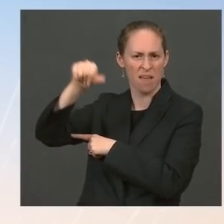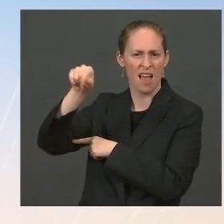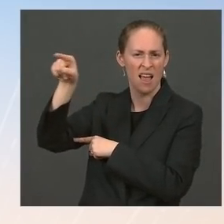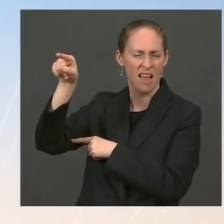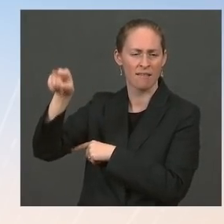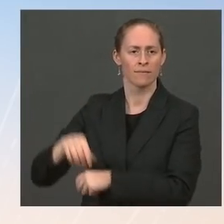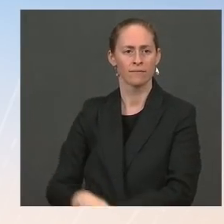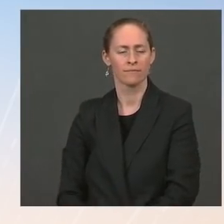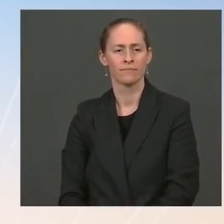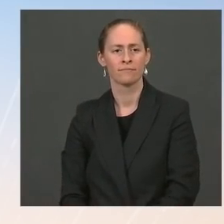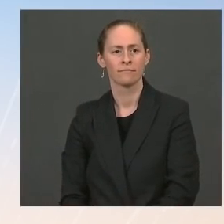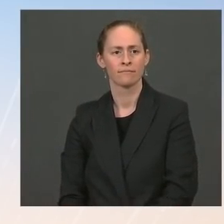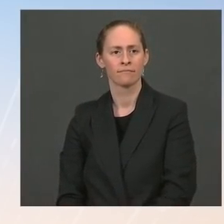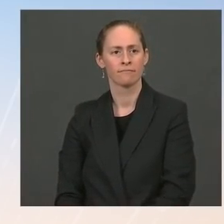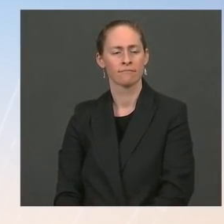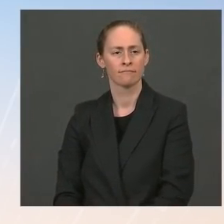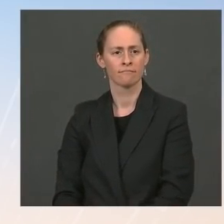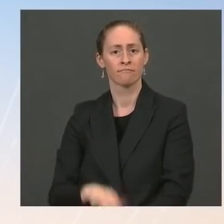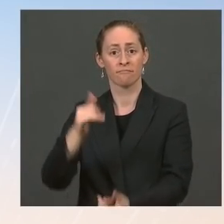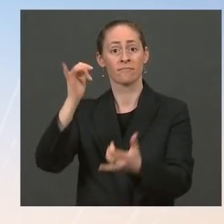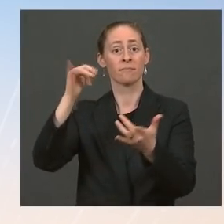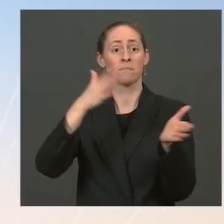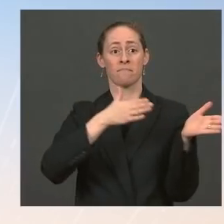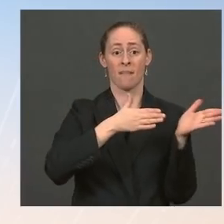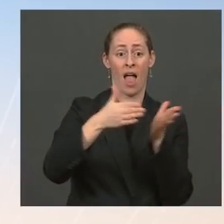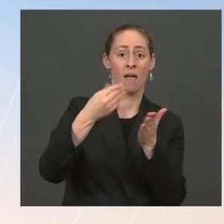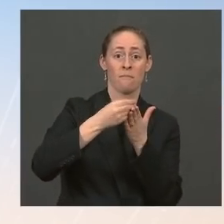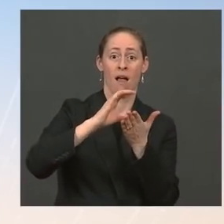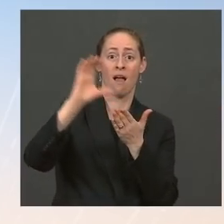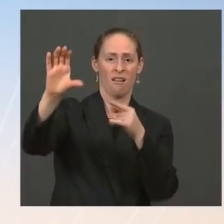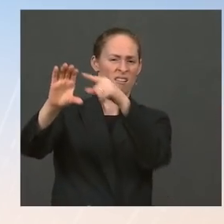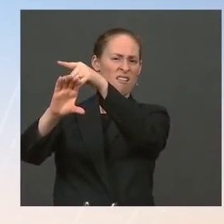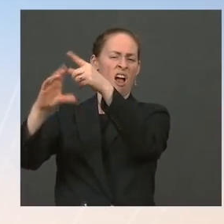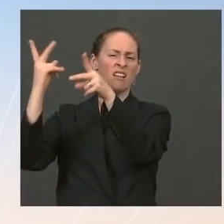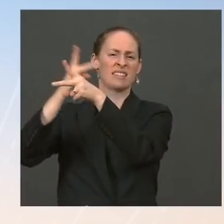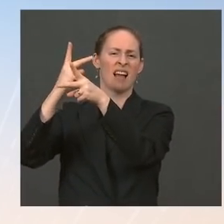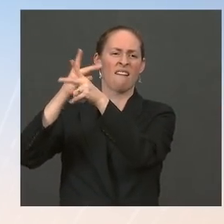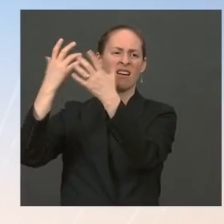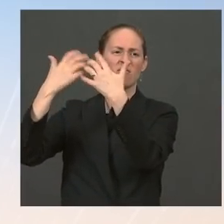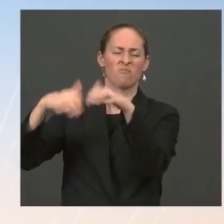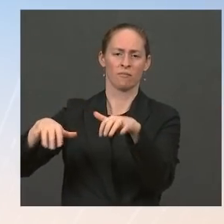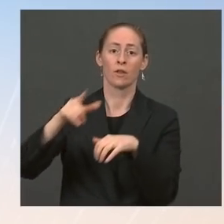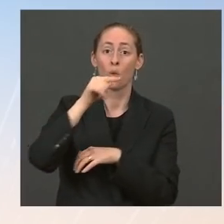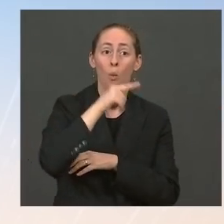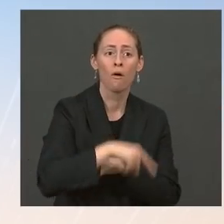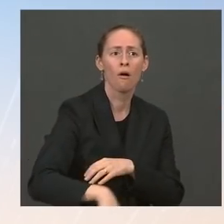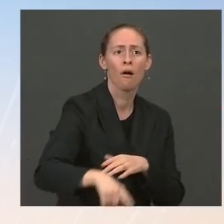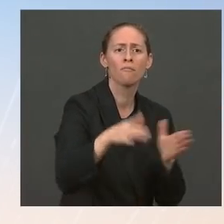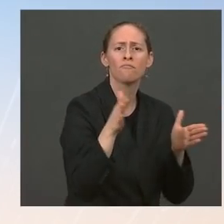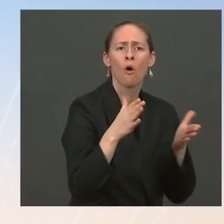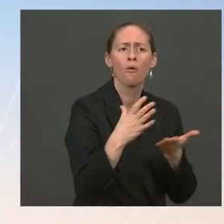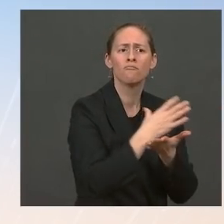It's a sustainable solution, in our view, that means those with lower incomes would be able to fully write off their state and local taxes.